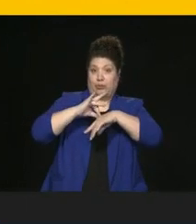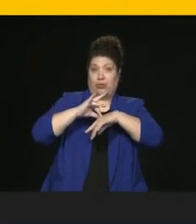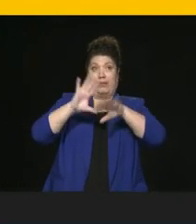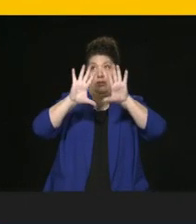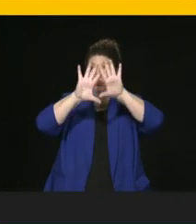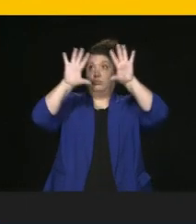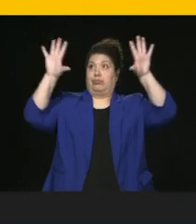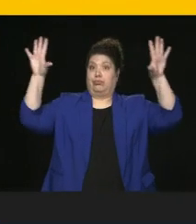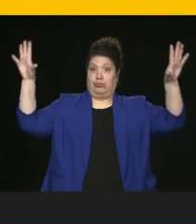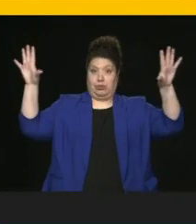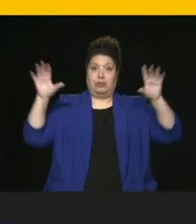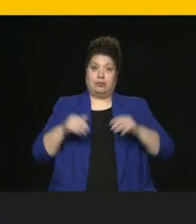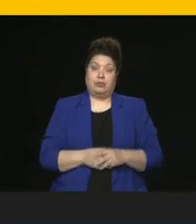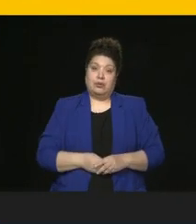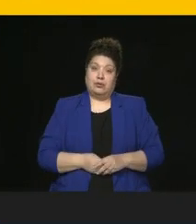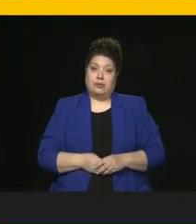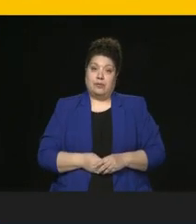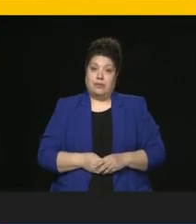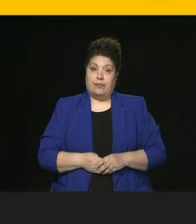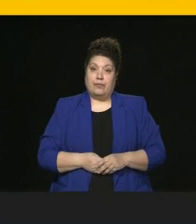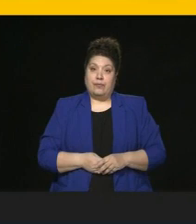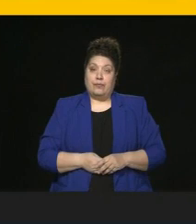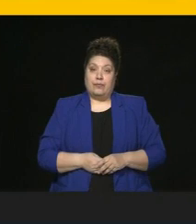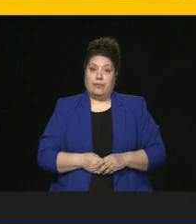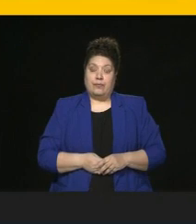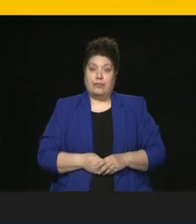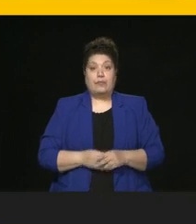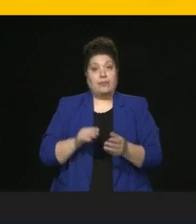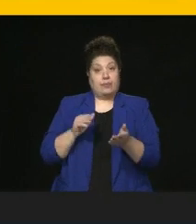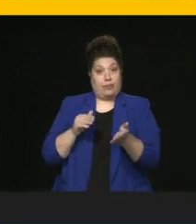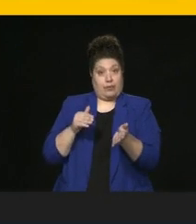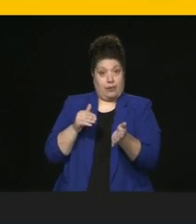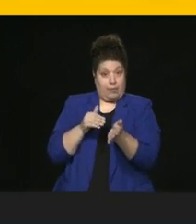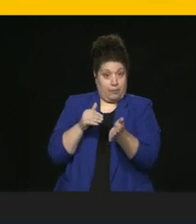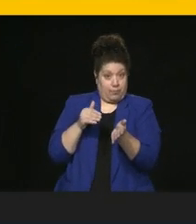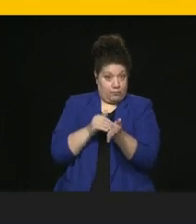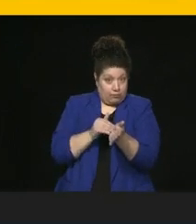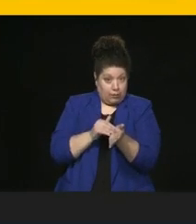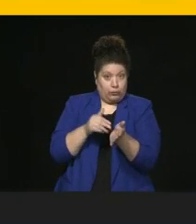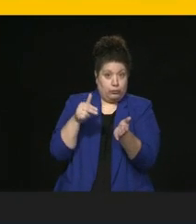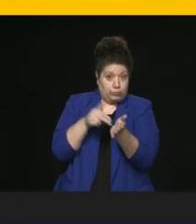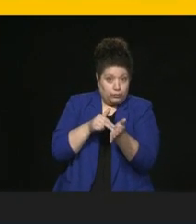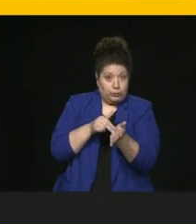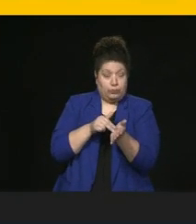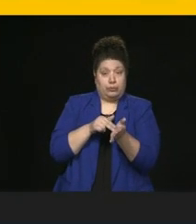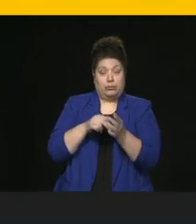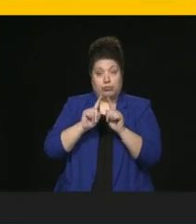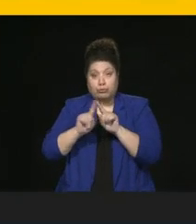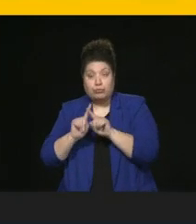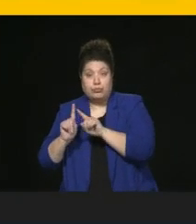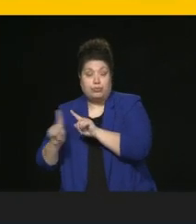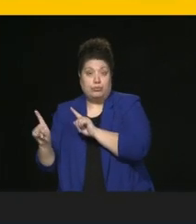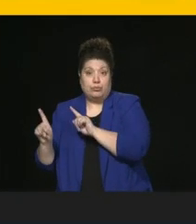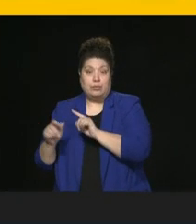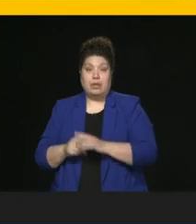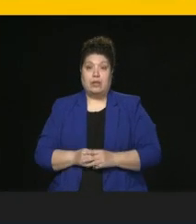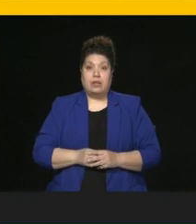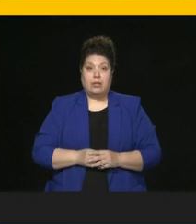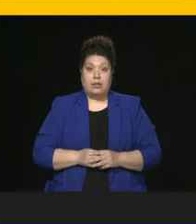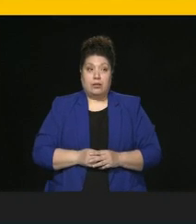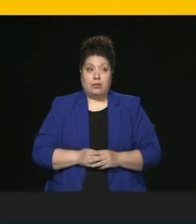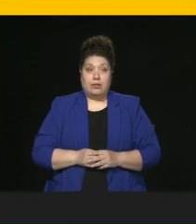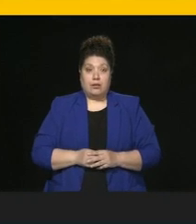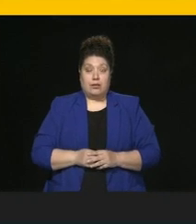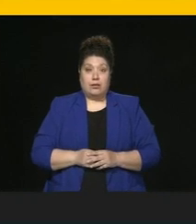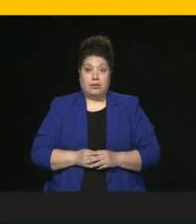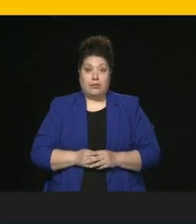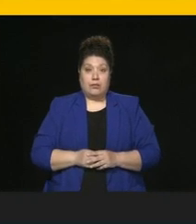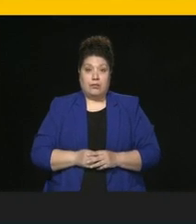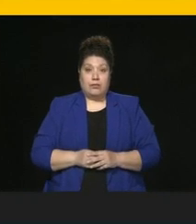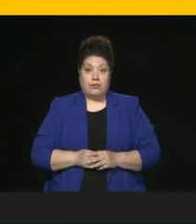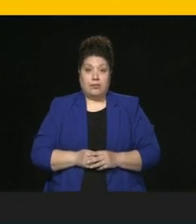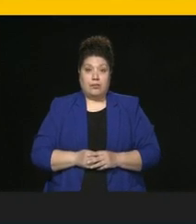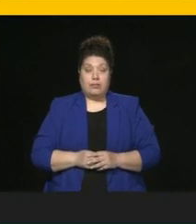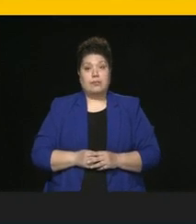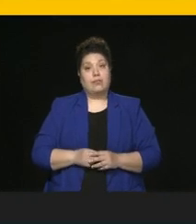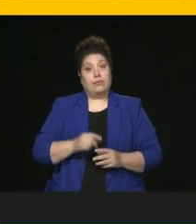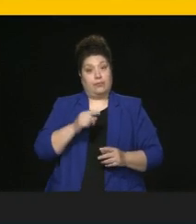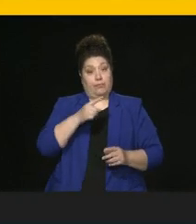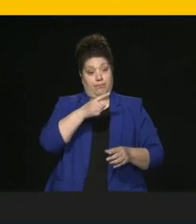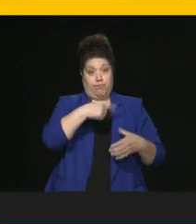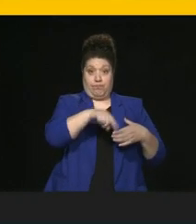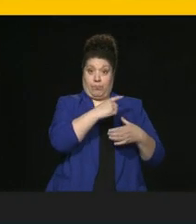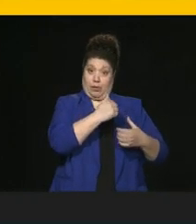TERRITORY.